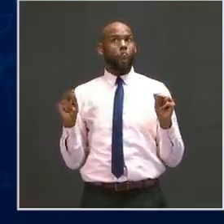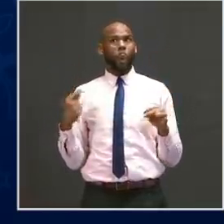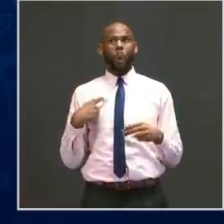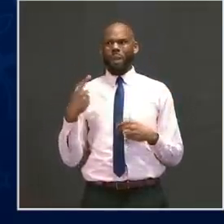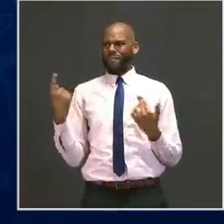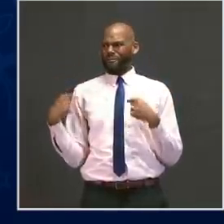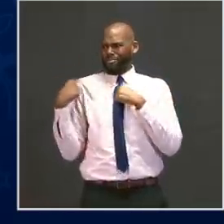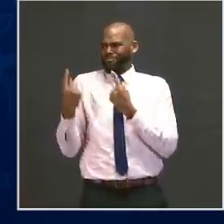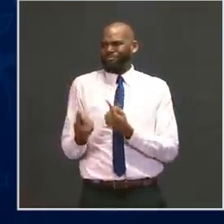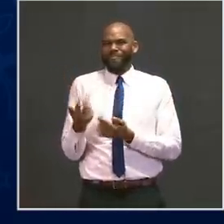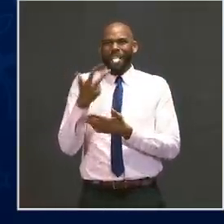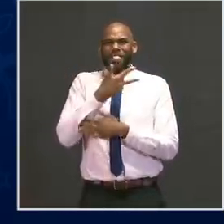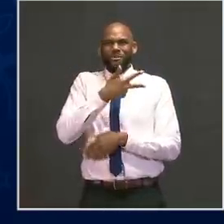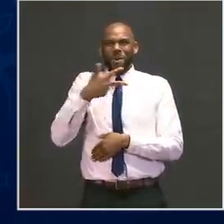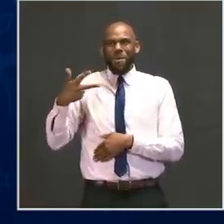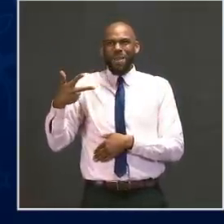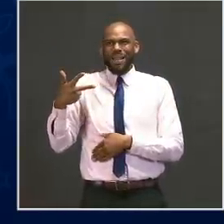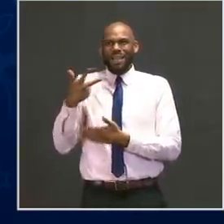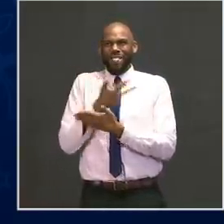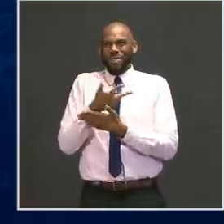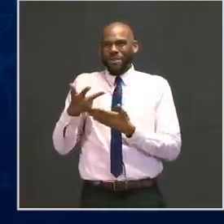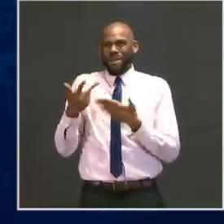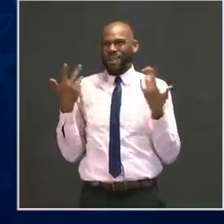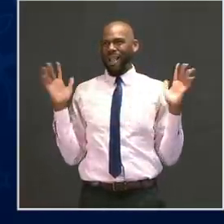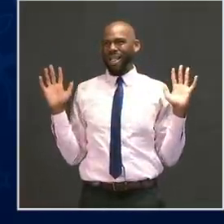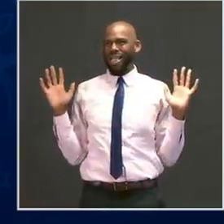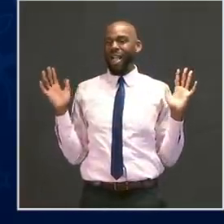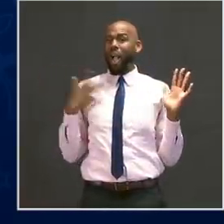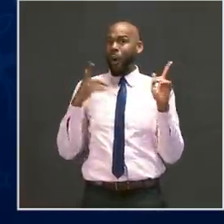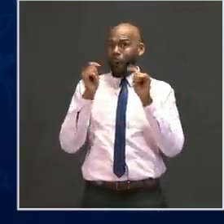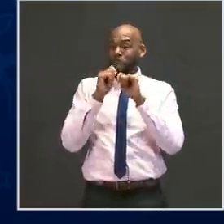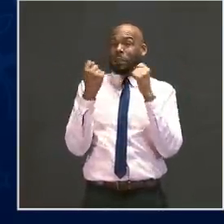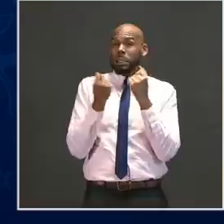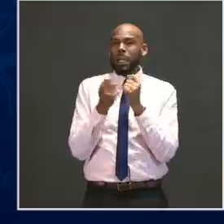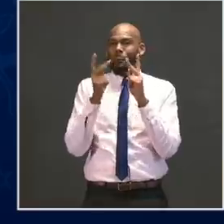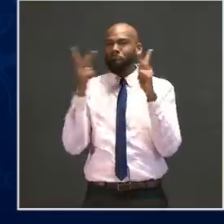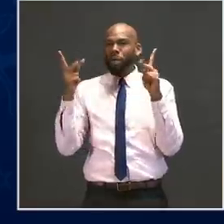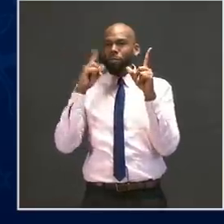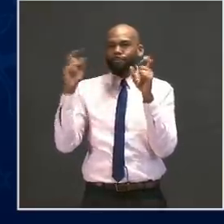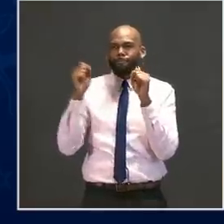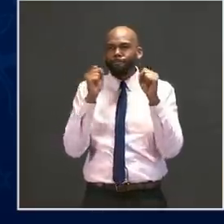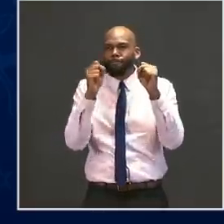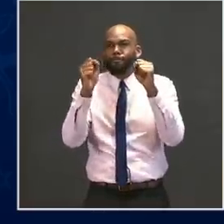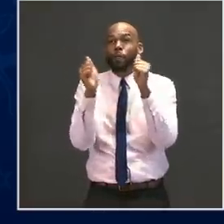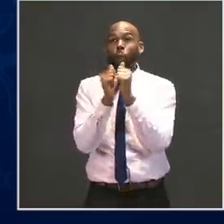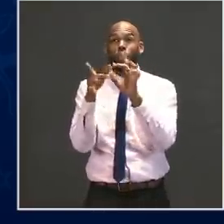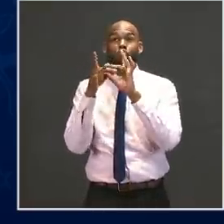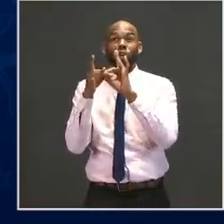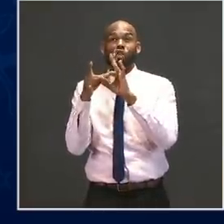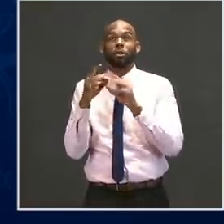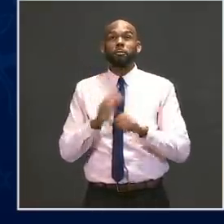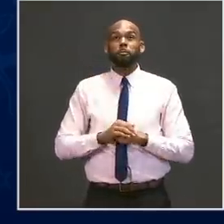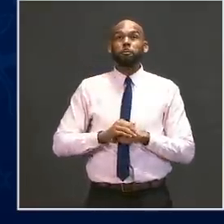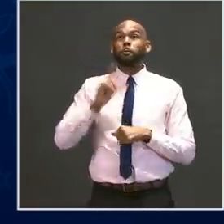And, you know, our team is taking a very strategic approach to our relationship. Go ahead. The Press: Thank you, Jen. Ms. Psaki: Oh, I'm sorry. I said I would go to you first.